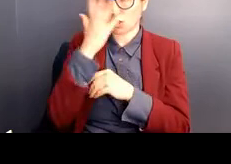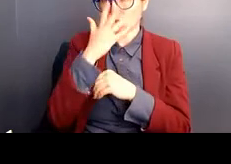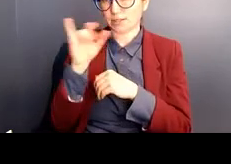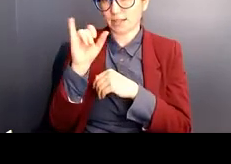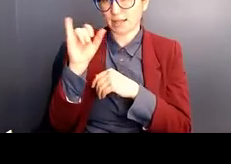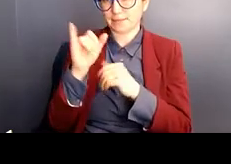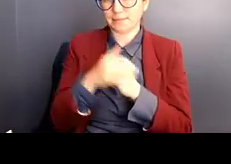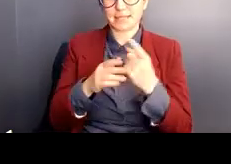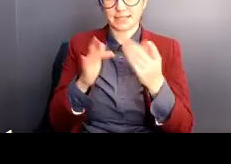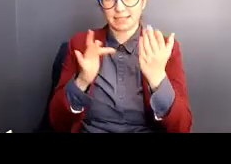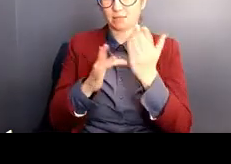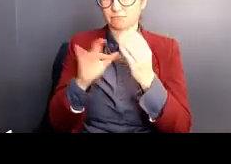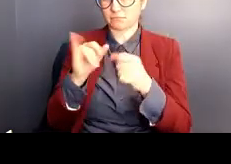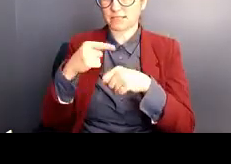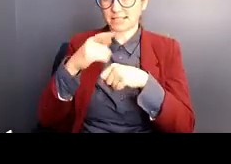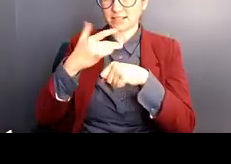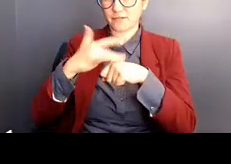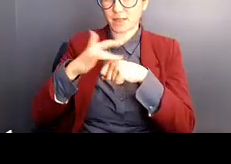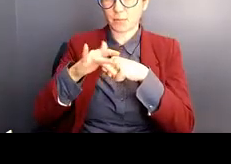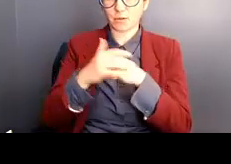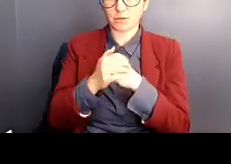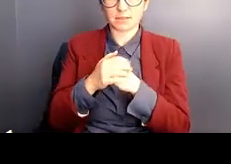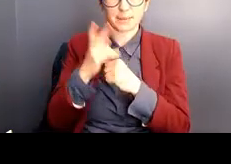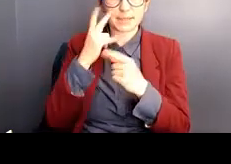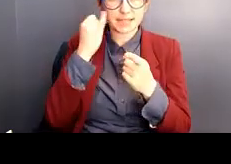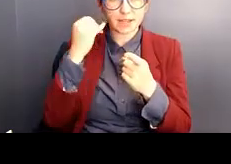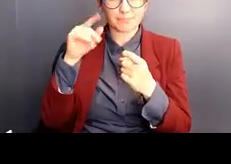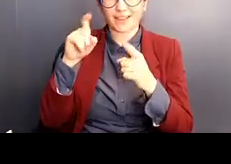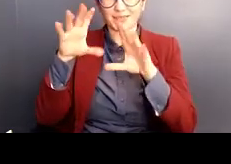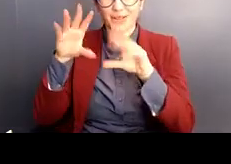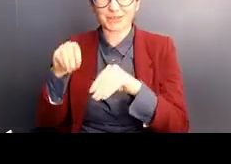also available -- let's see. I have to click out of this. This